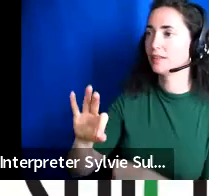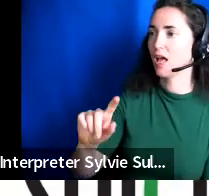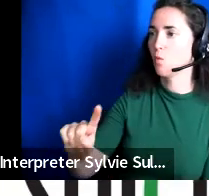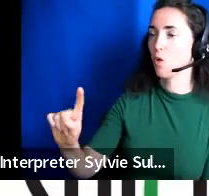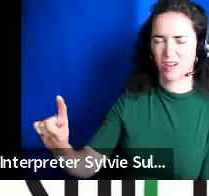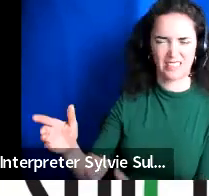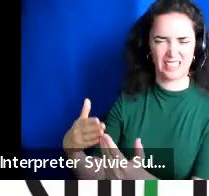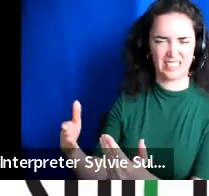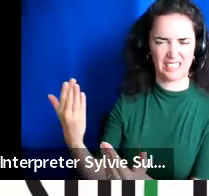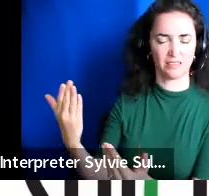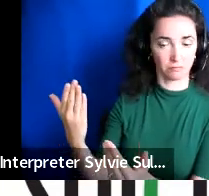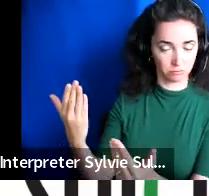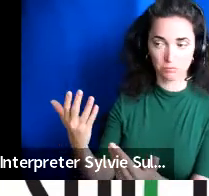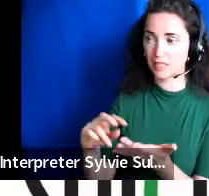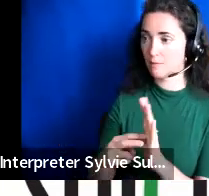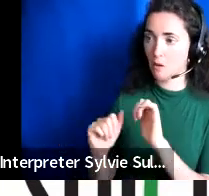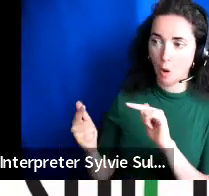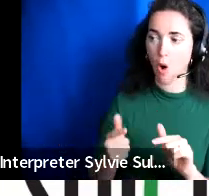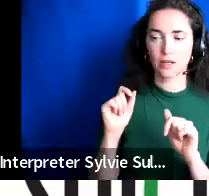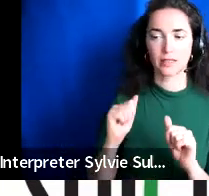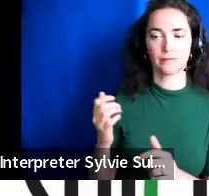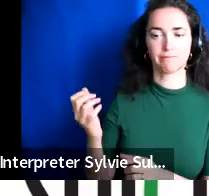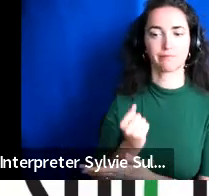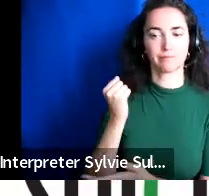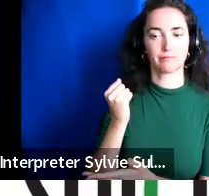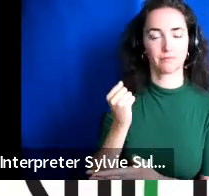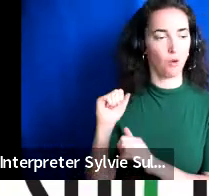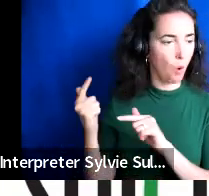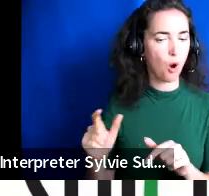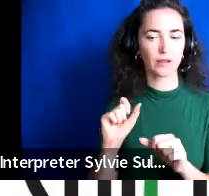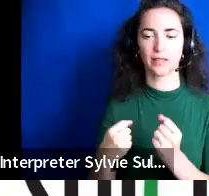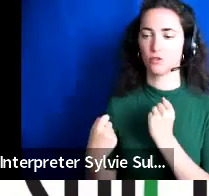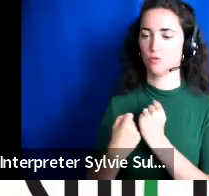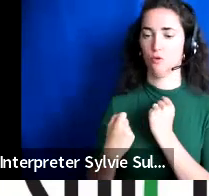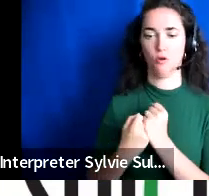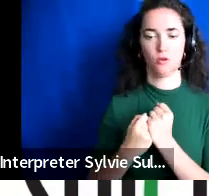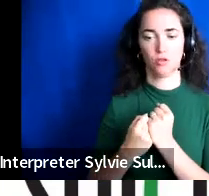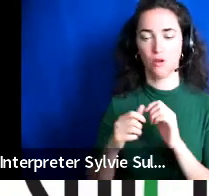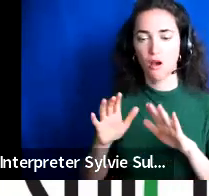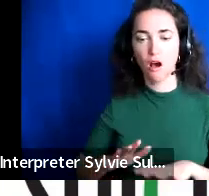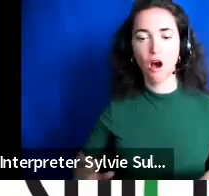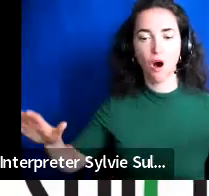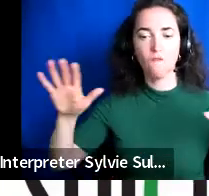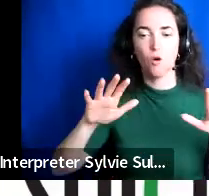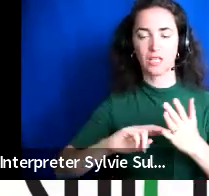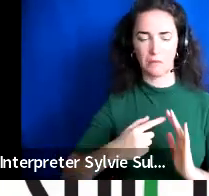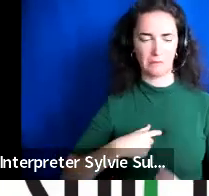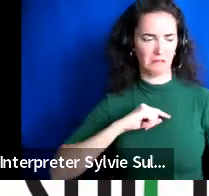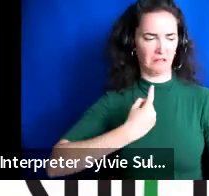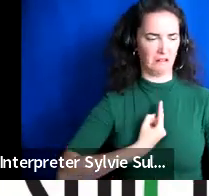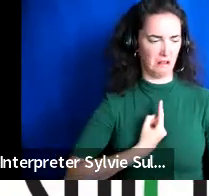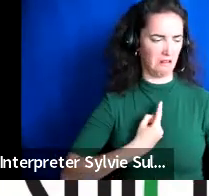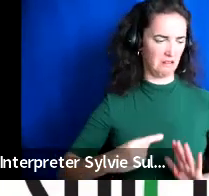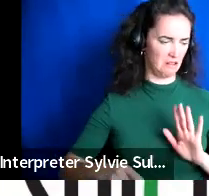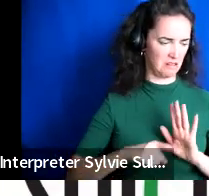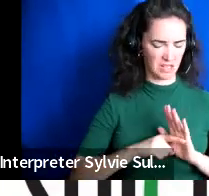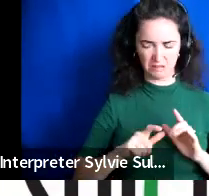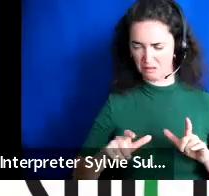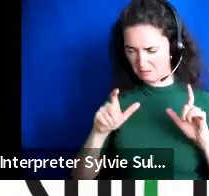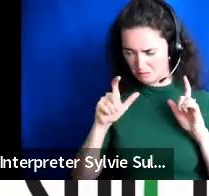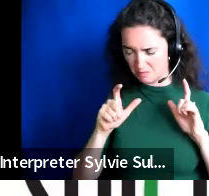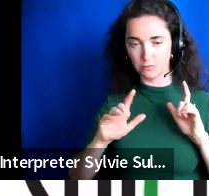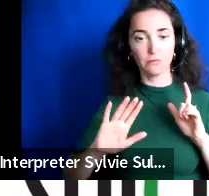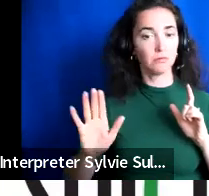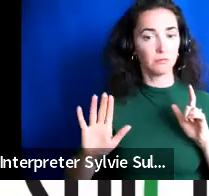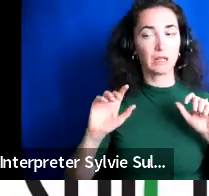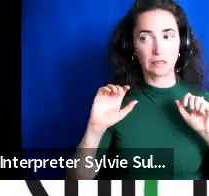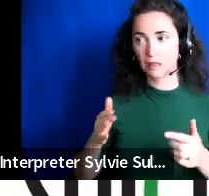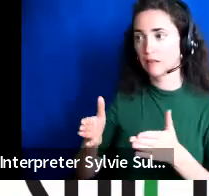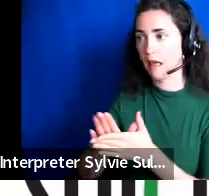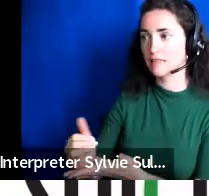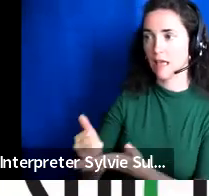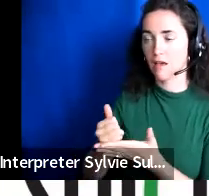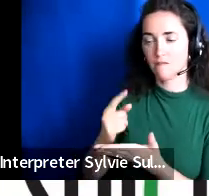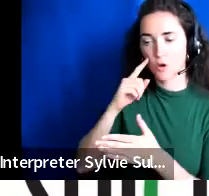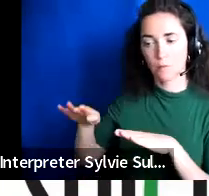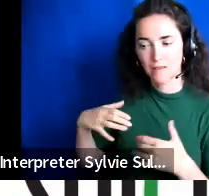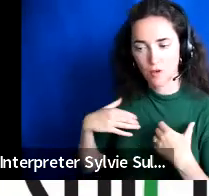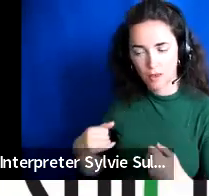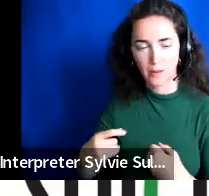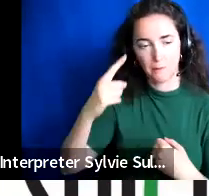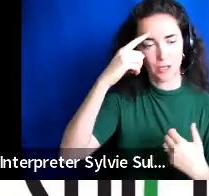that shows that it's something for everyone and this is support for everyone, and it is everywhere to help reduce that stigma that there's attached to when asking for help from behavioral health and mental health needs so in